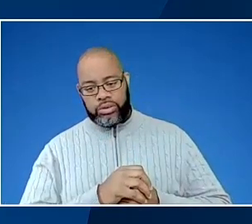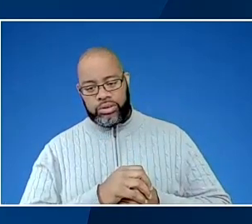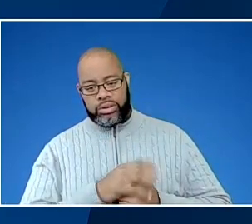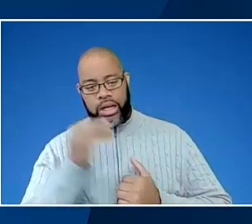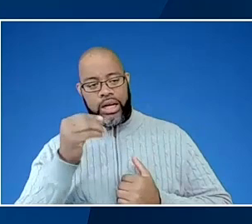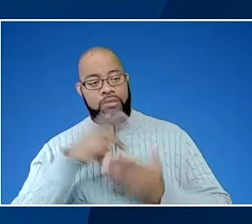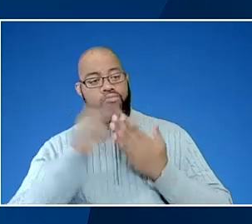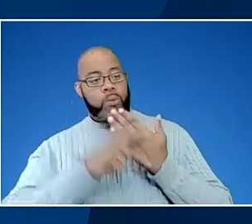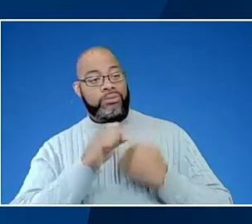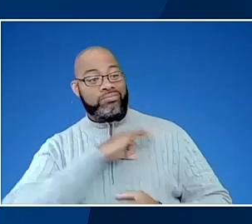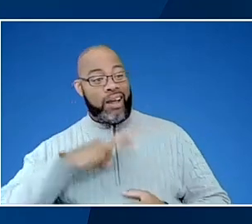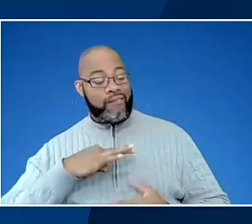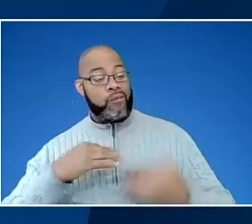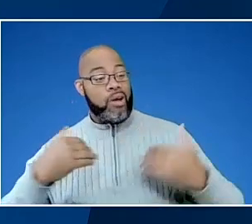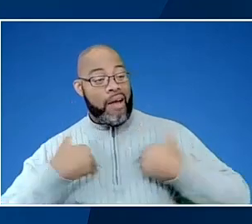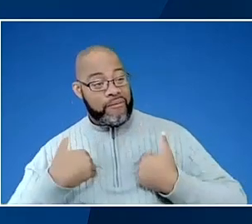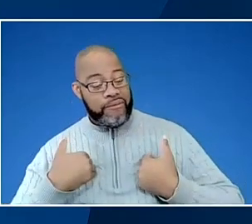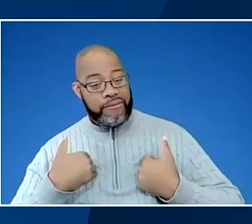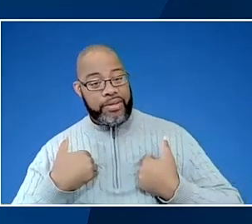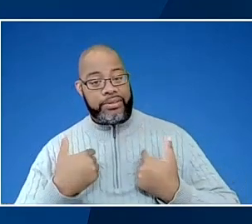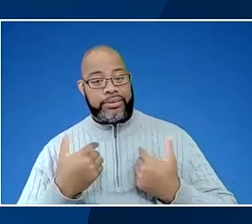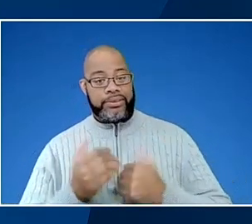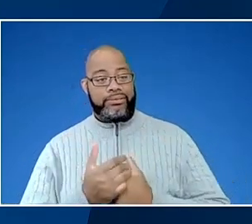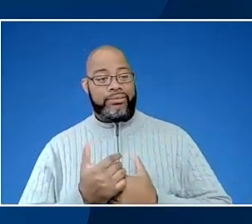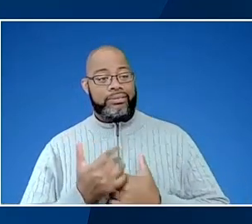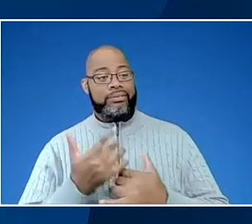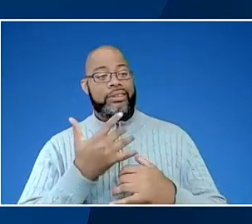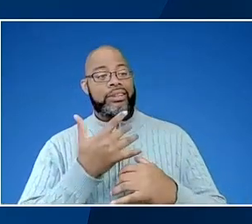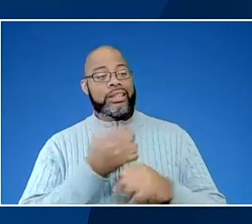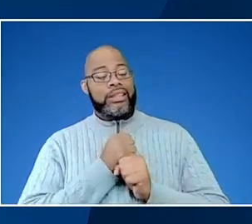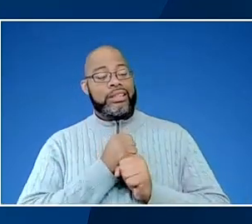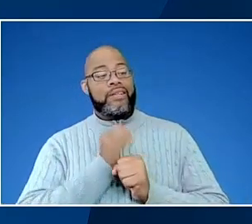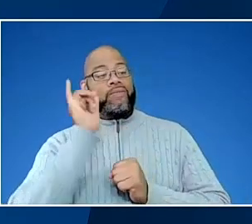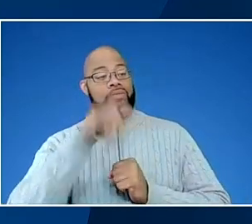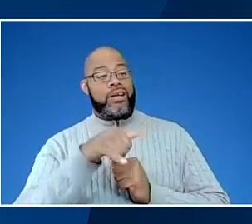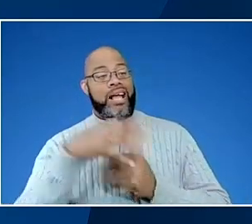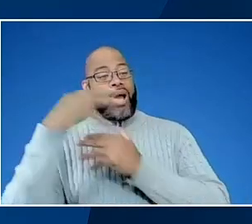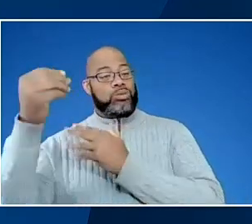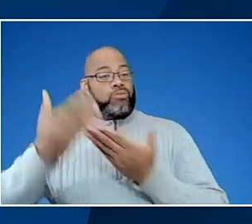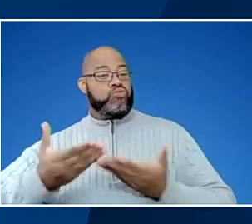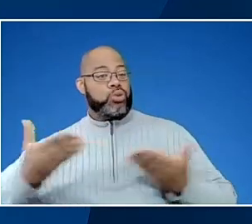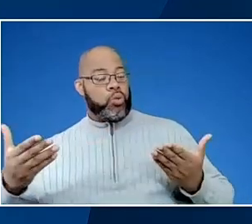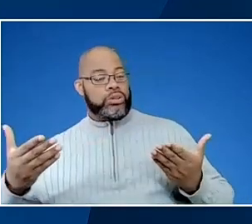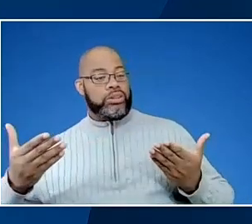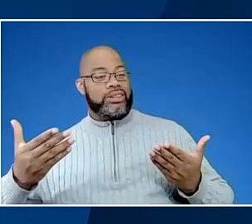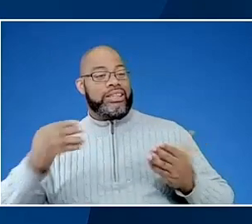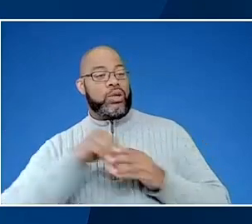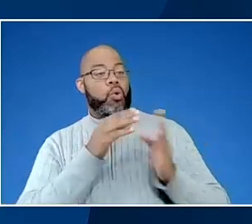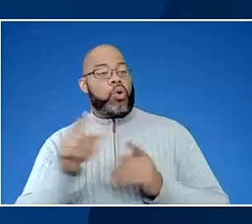would have getting those outside resources in order to try and offset that to make